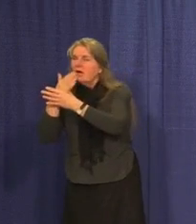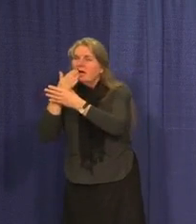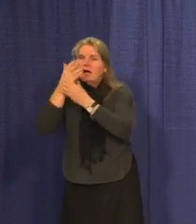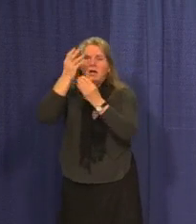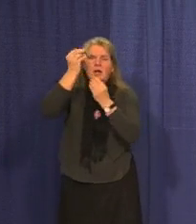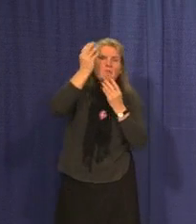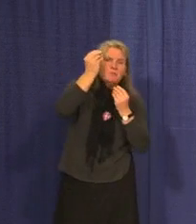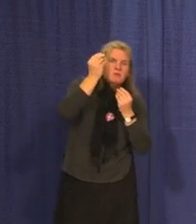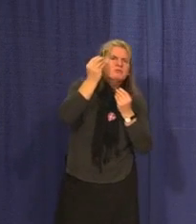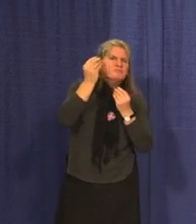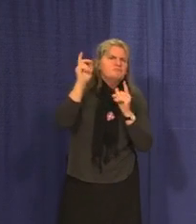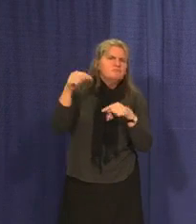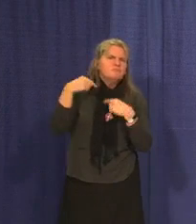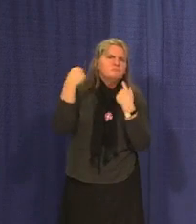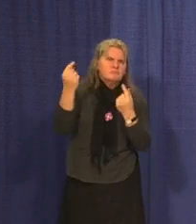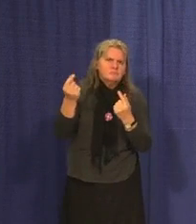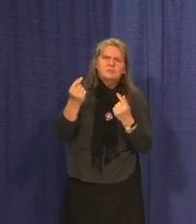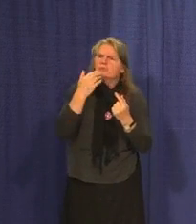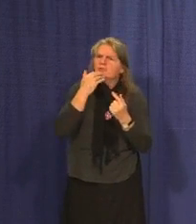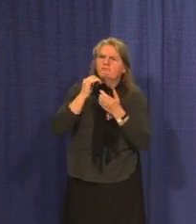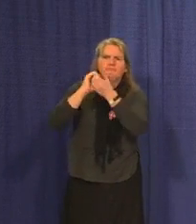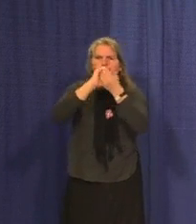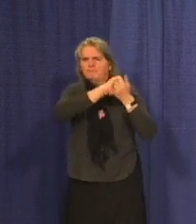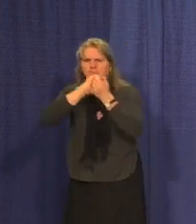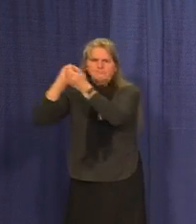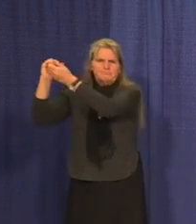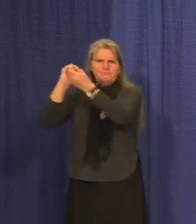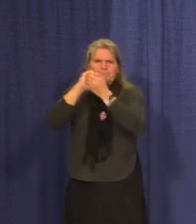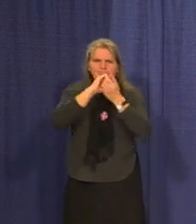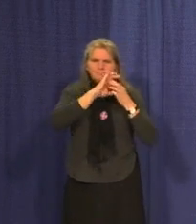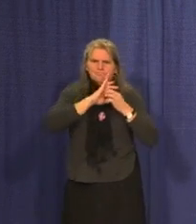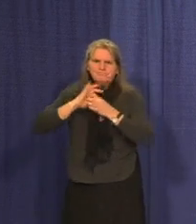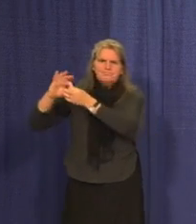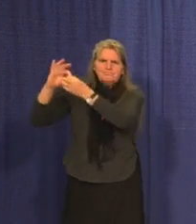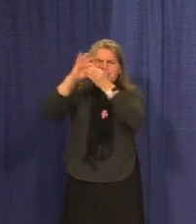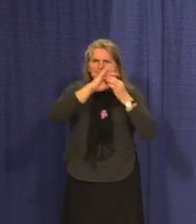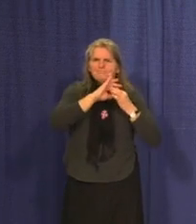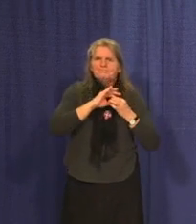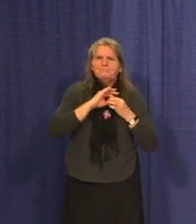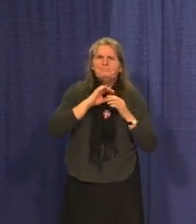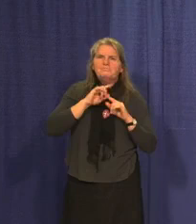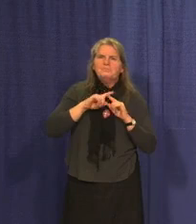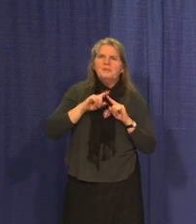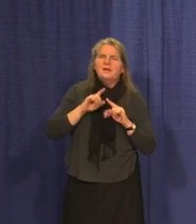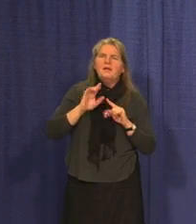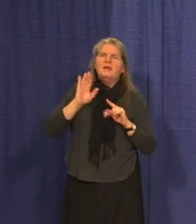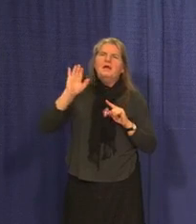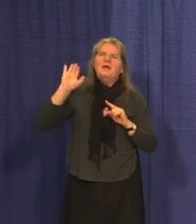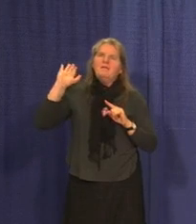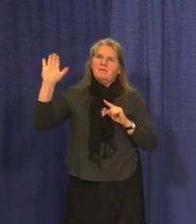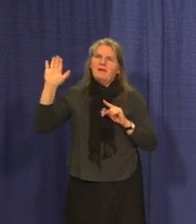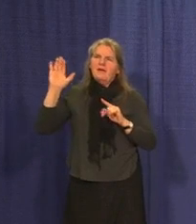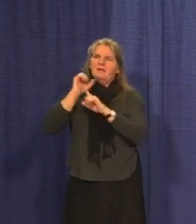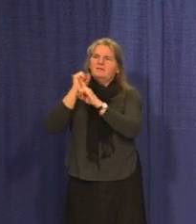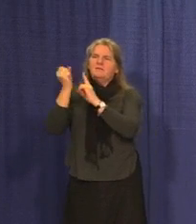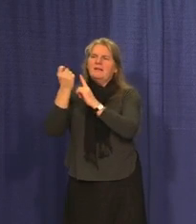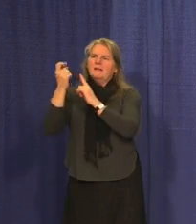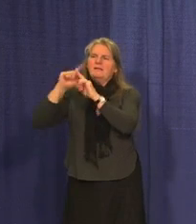experiences. Exchanging information, so we have a high level of collaboration. On the other hand, there are I